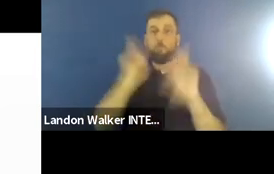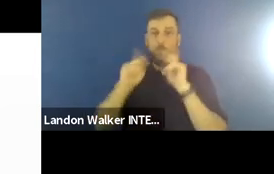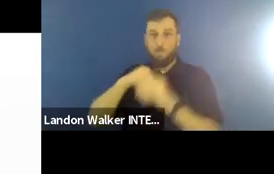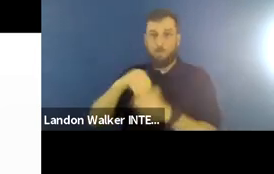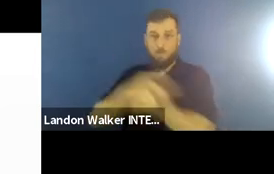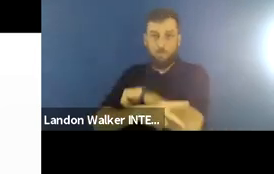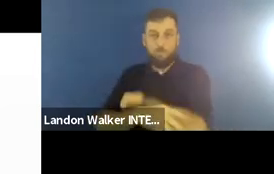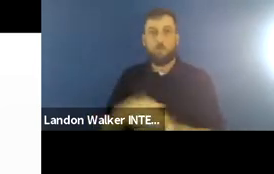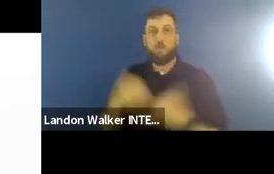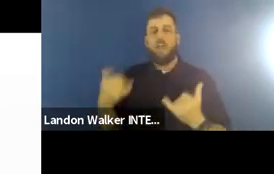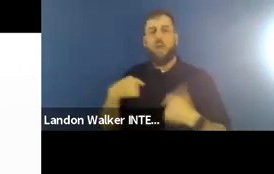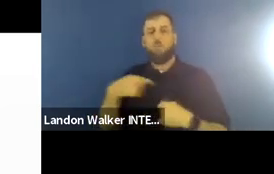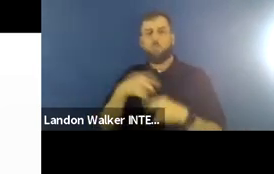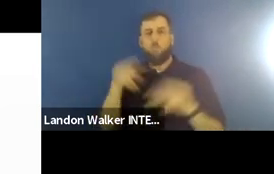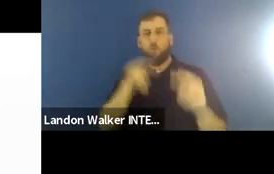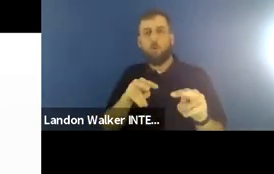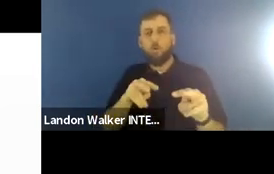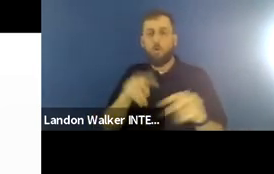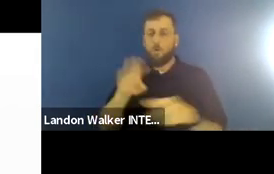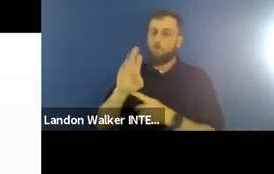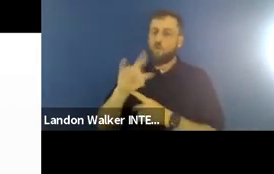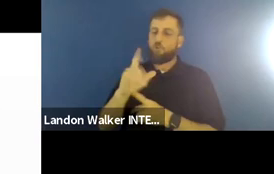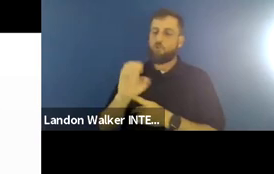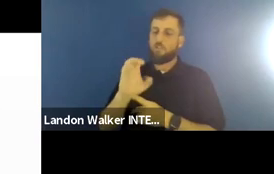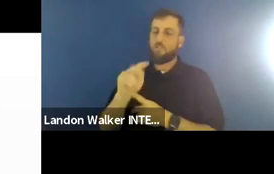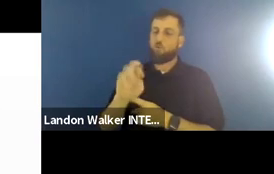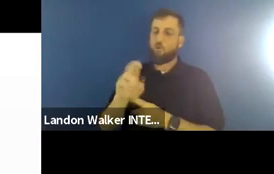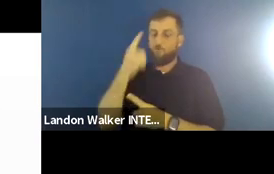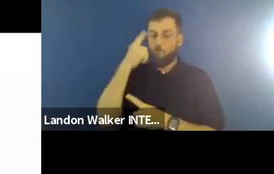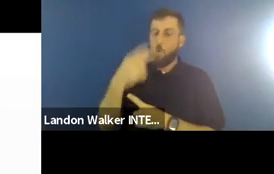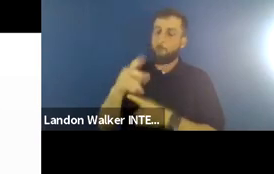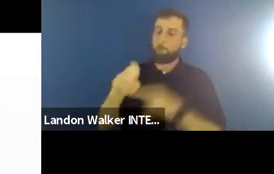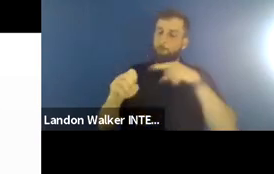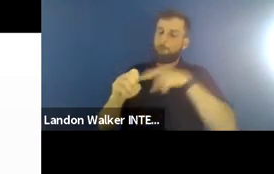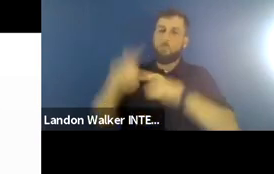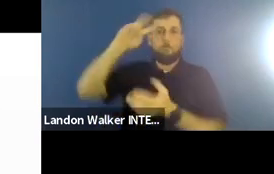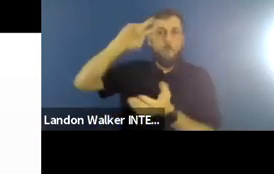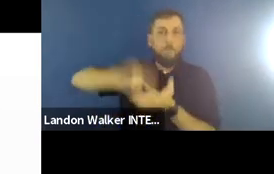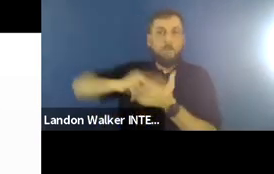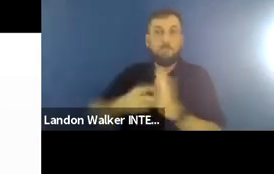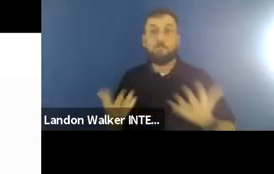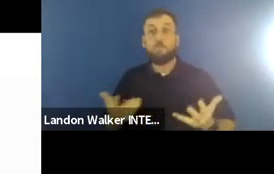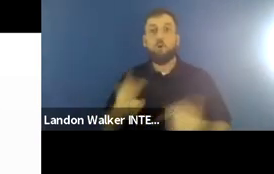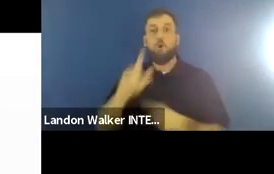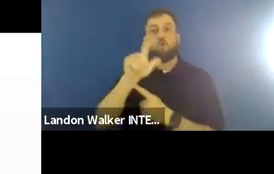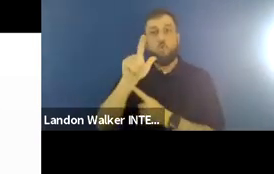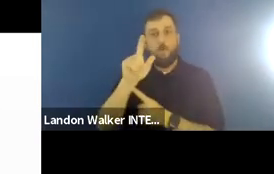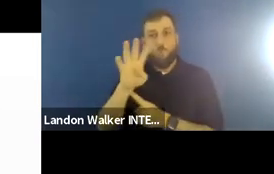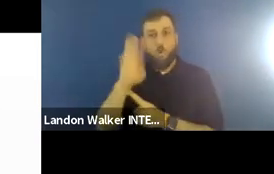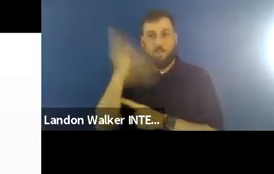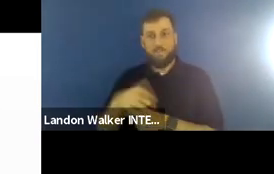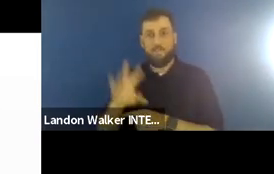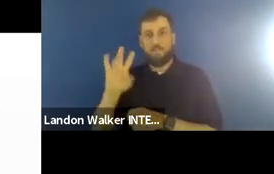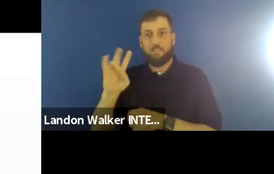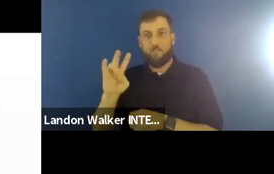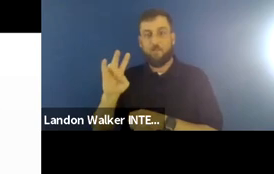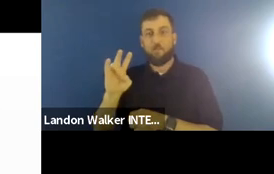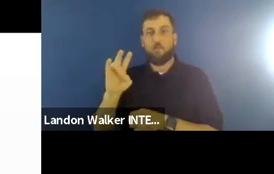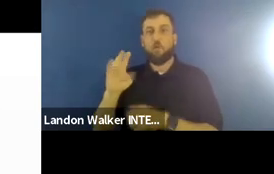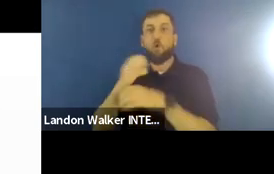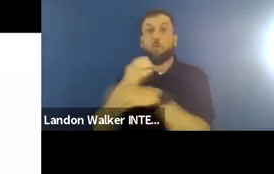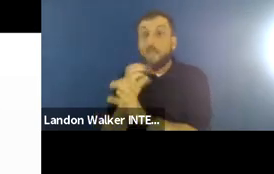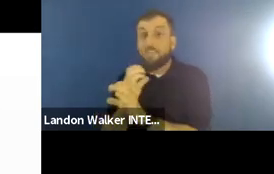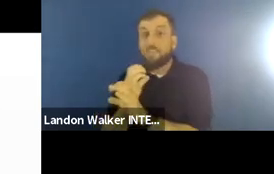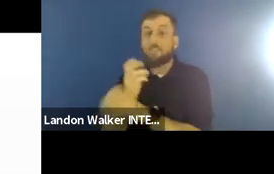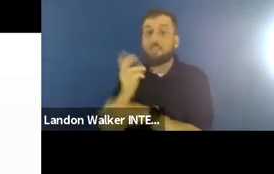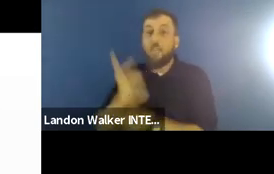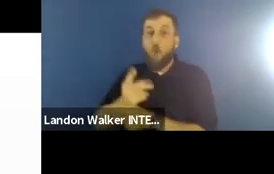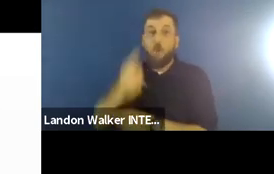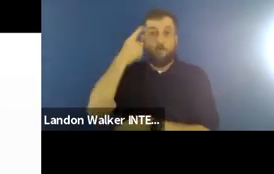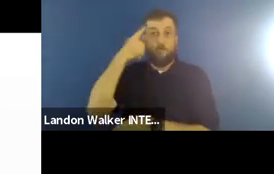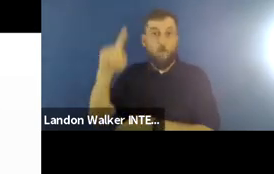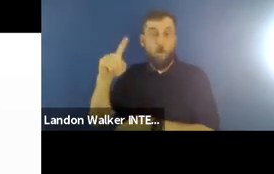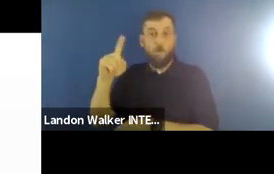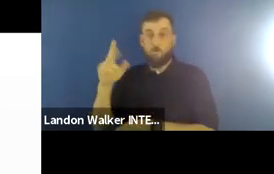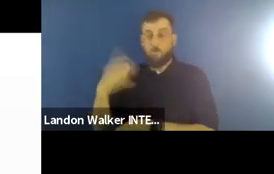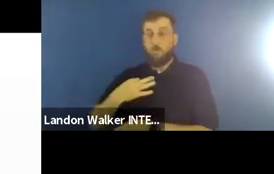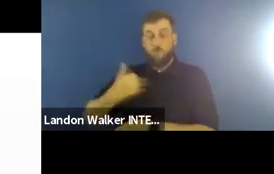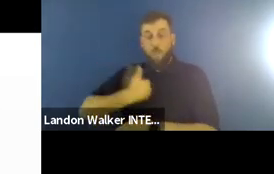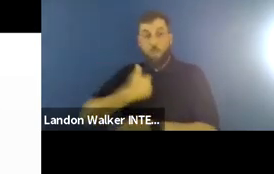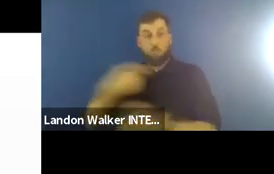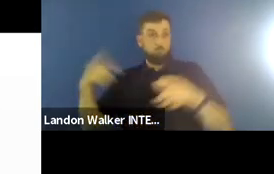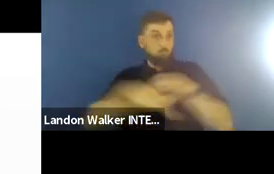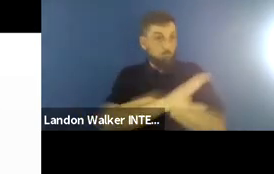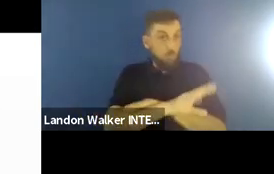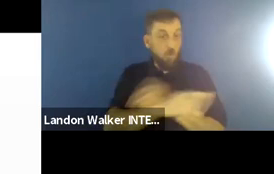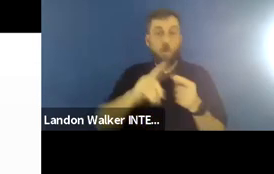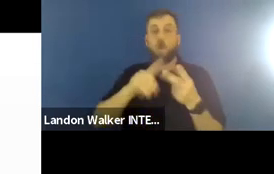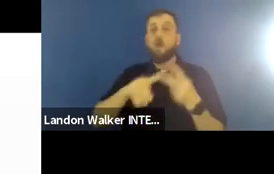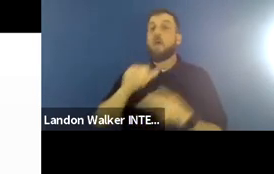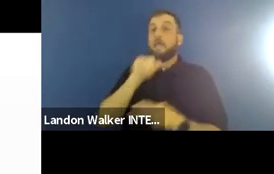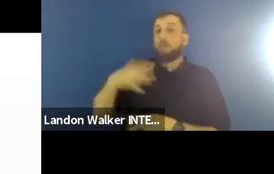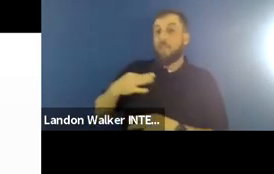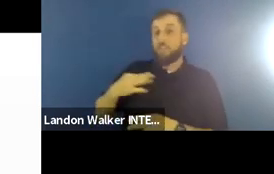So we look at what's the purpose of the birth center for hope. And really it is to provide 24 hours, seven days a week comprehensive crisis care for voluntary and involuntary individuals and establish parents that are 18 years and older.